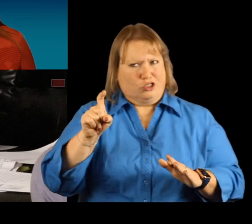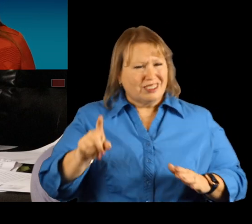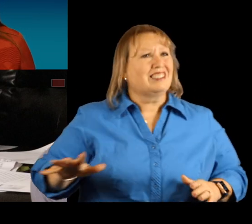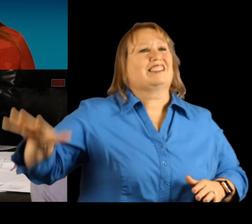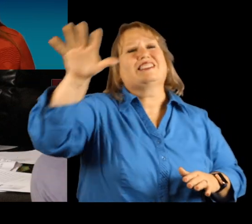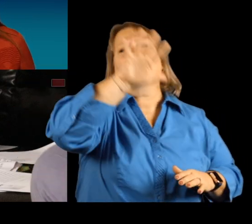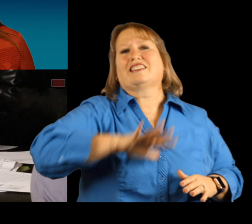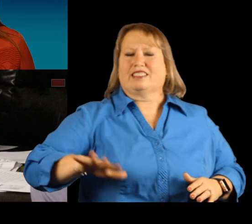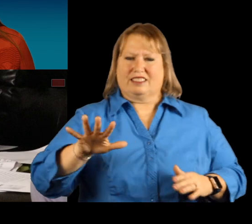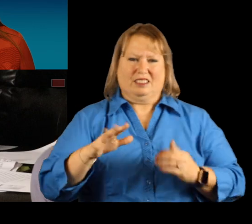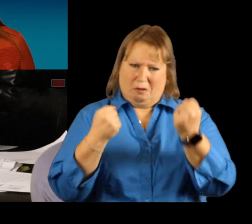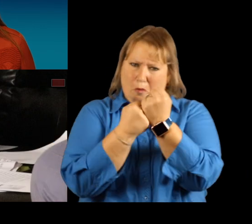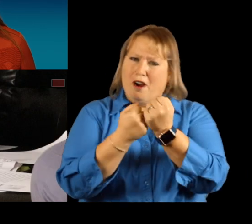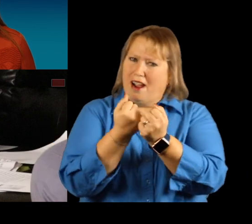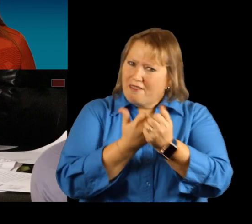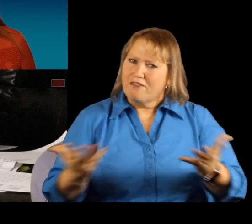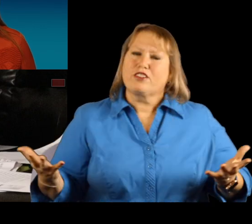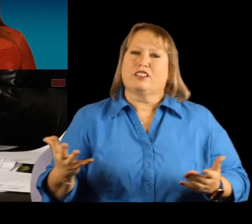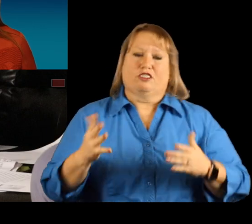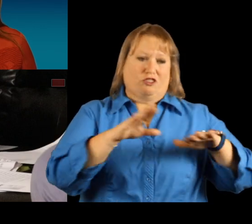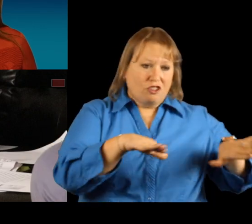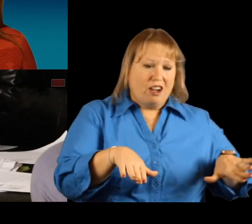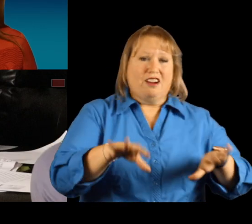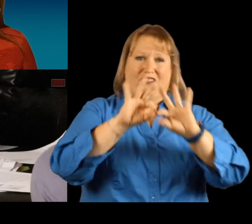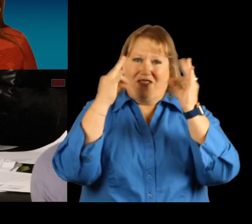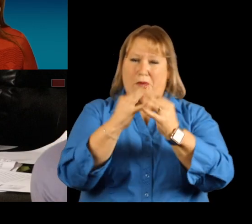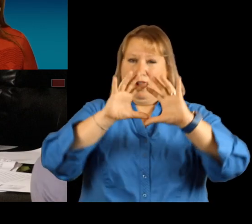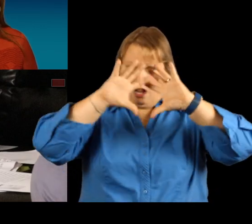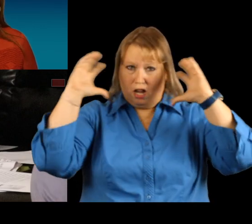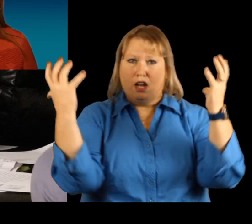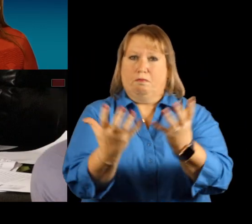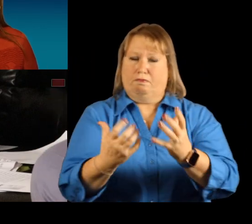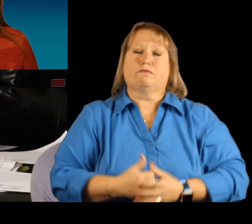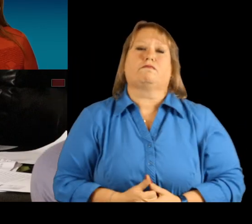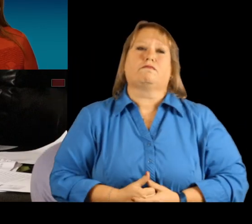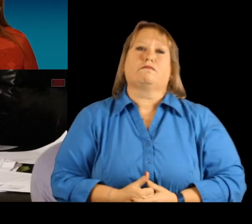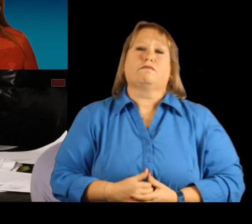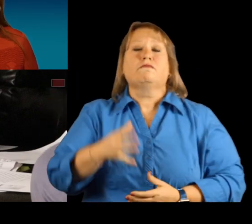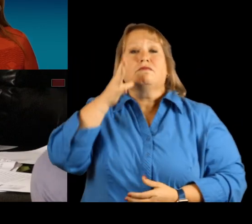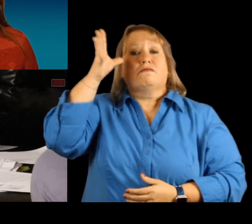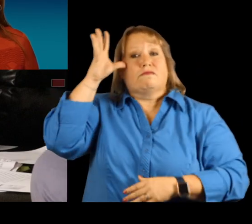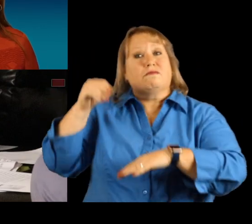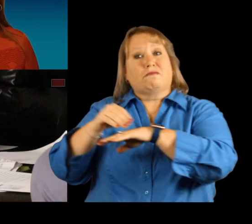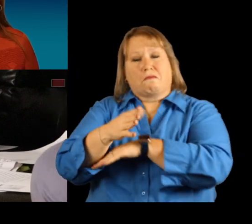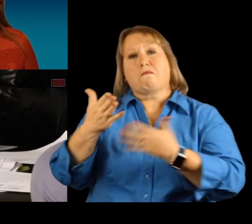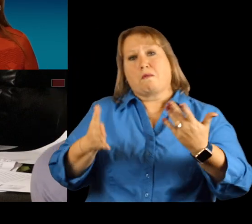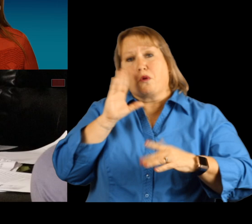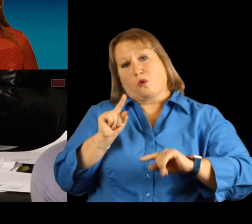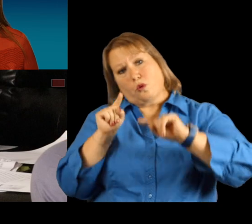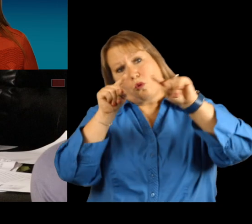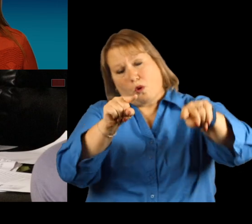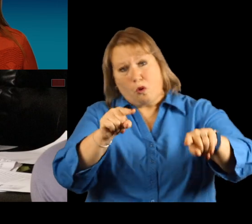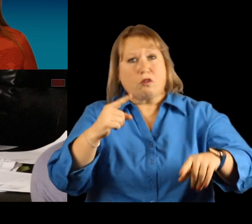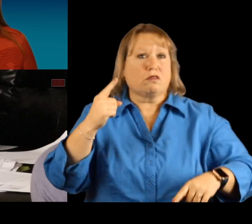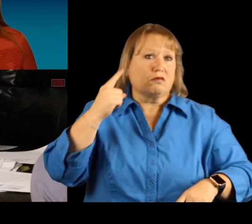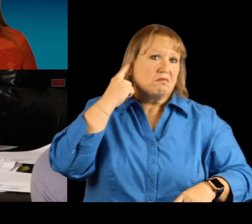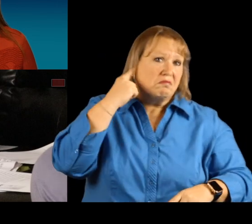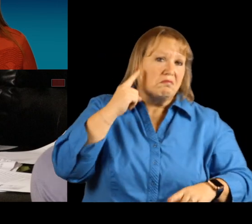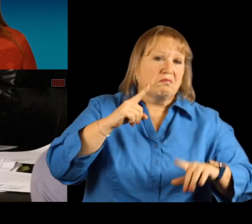Parent Advisors are there to support the child and the family as a whole. A Parent Advisor may plan to go to audiological appointments